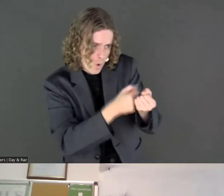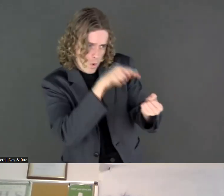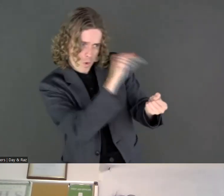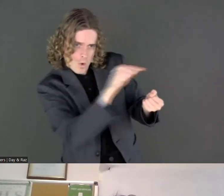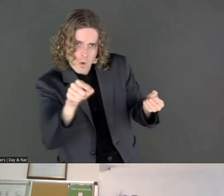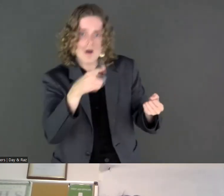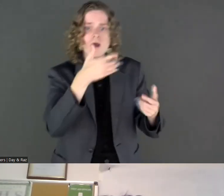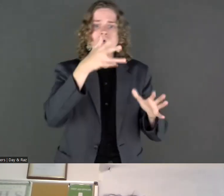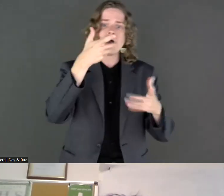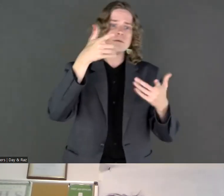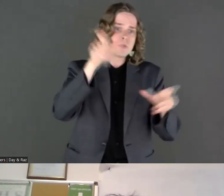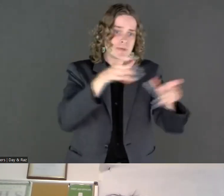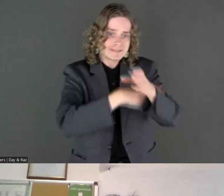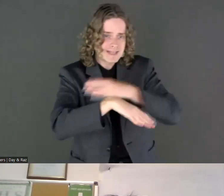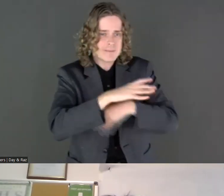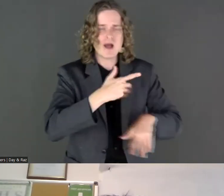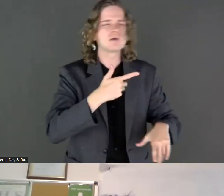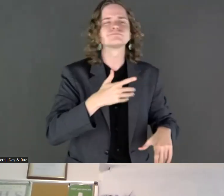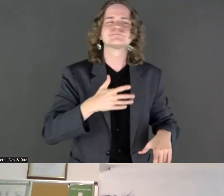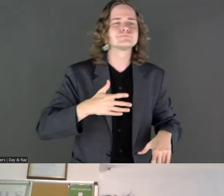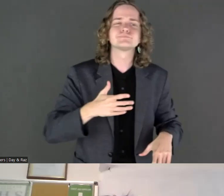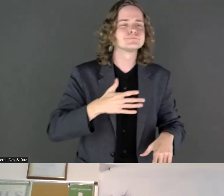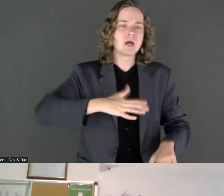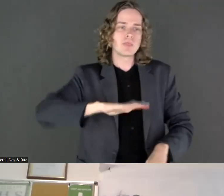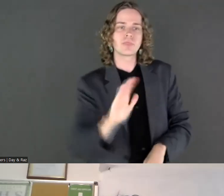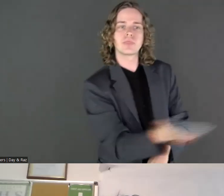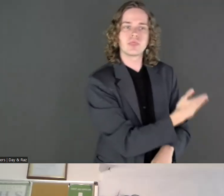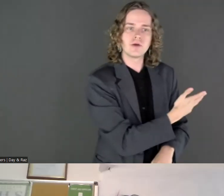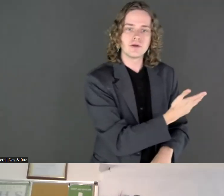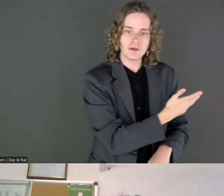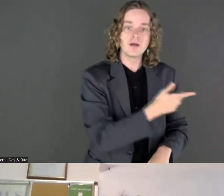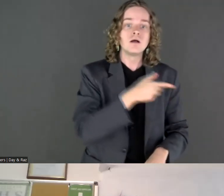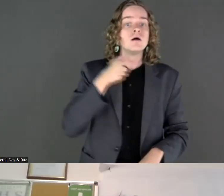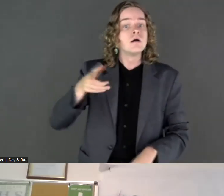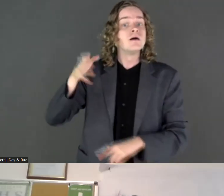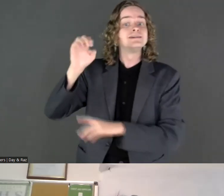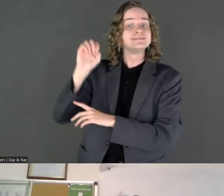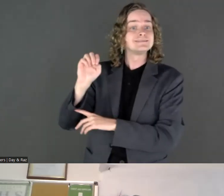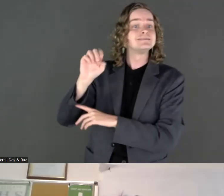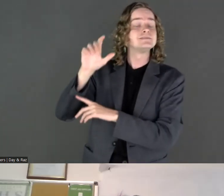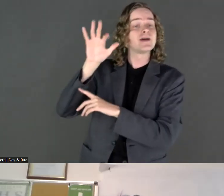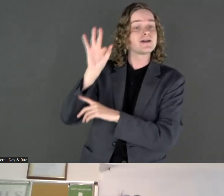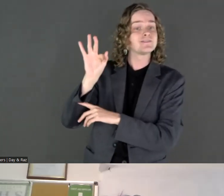and international associations of the people with disabilities across the world we managed